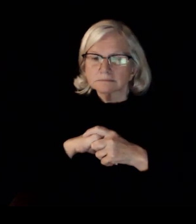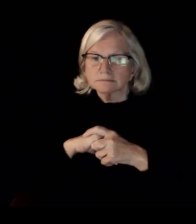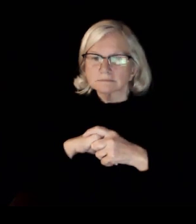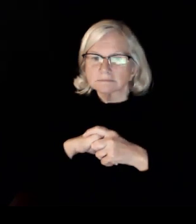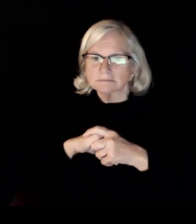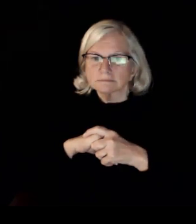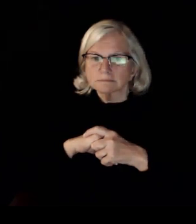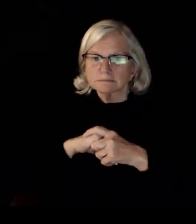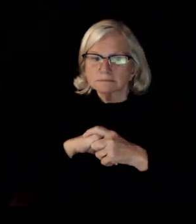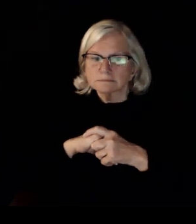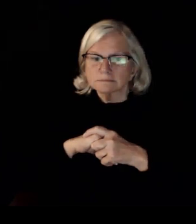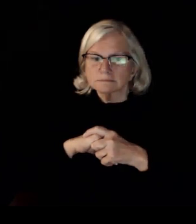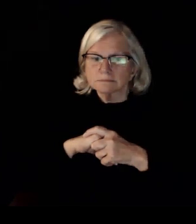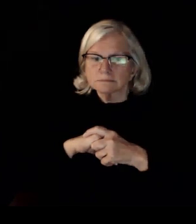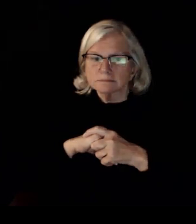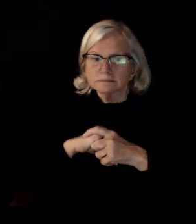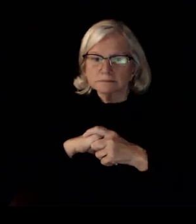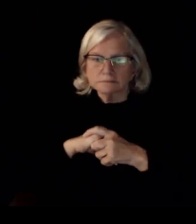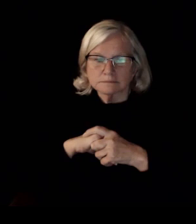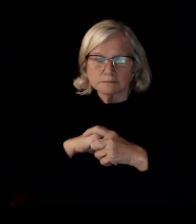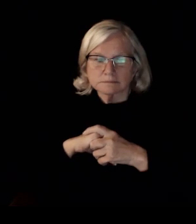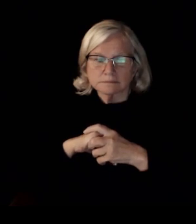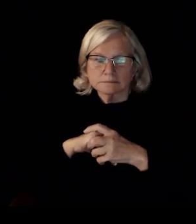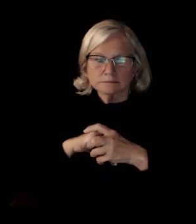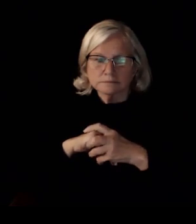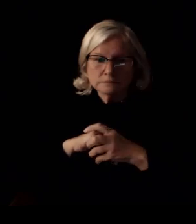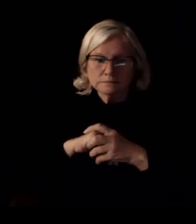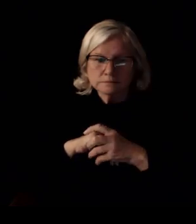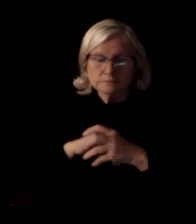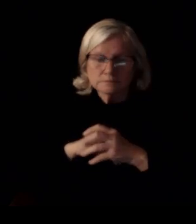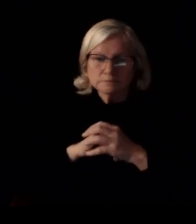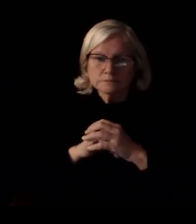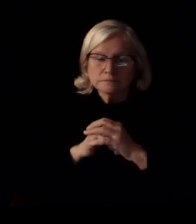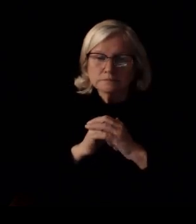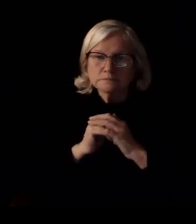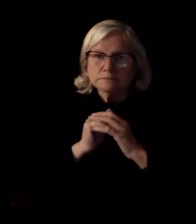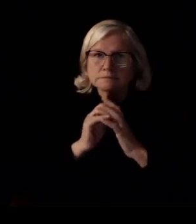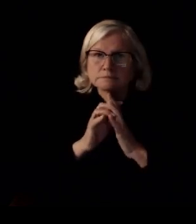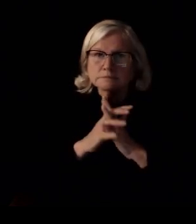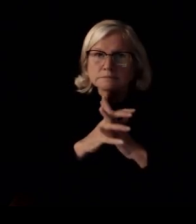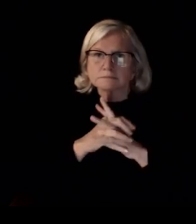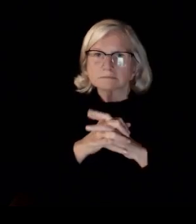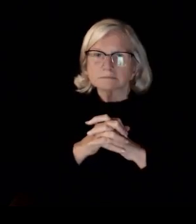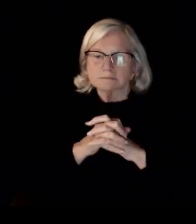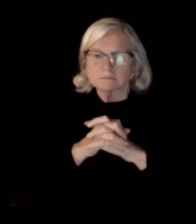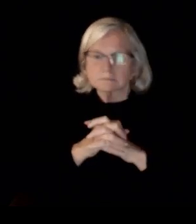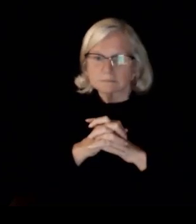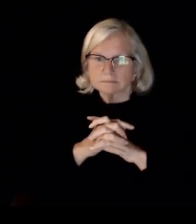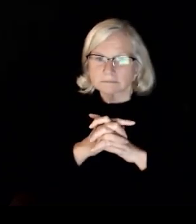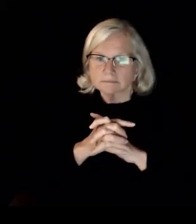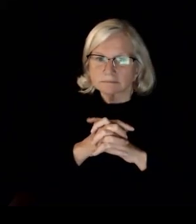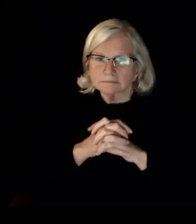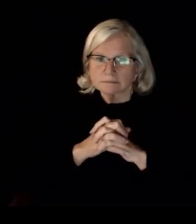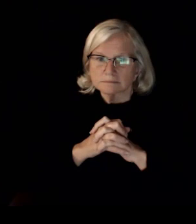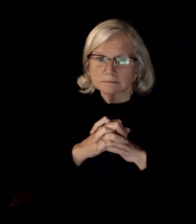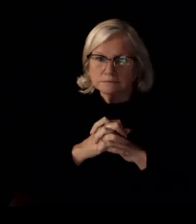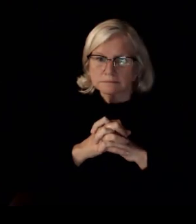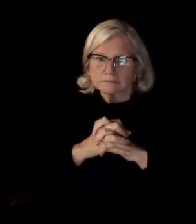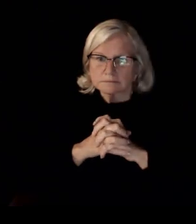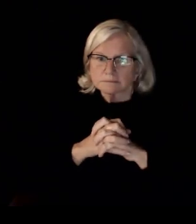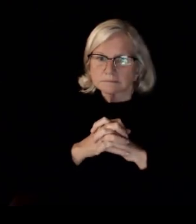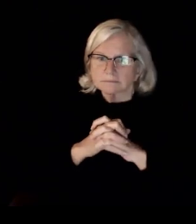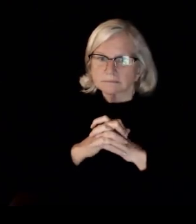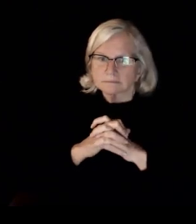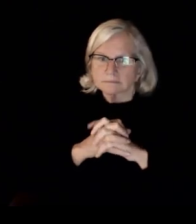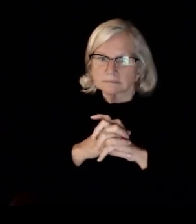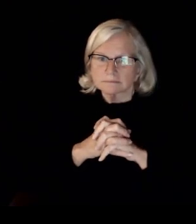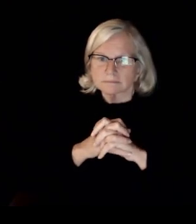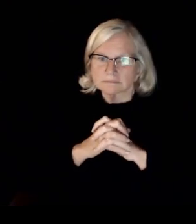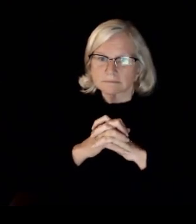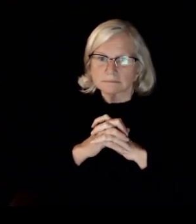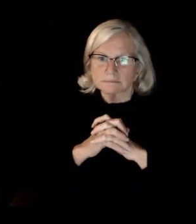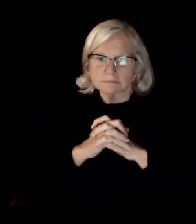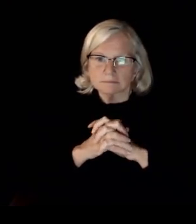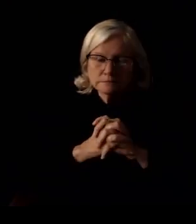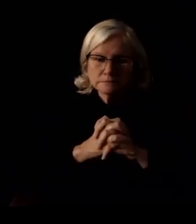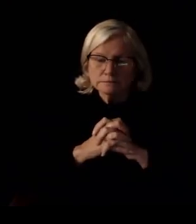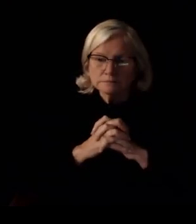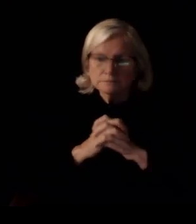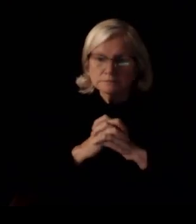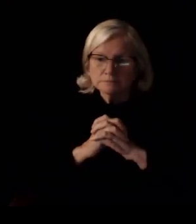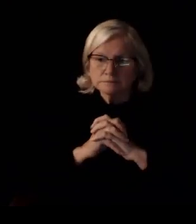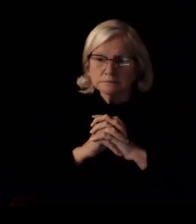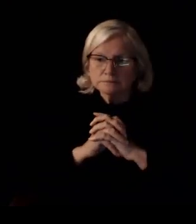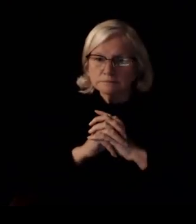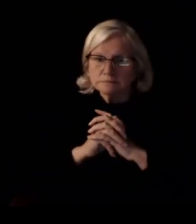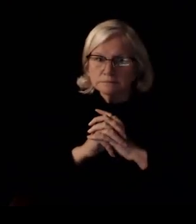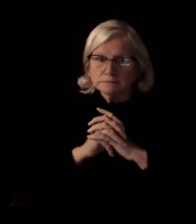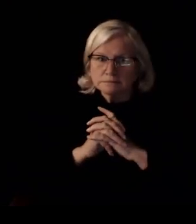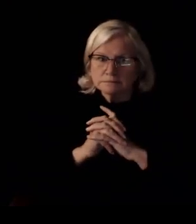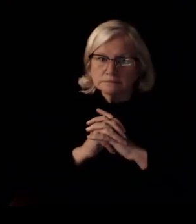this afternoon. Have a good day and we'll be back with you again on Monday.